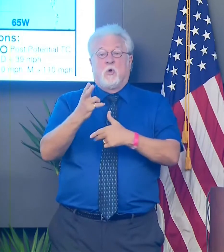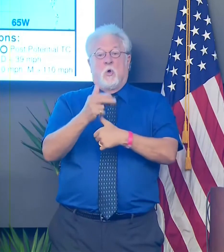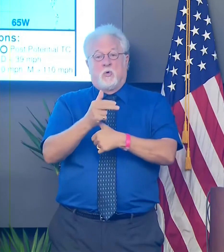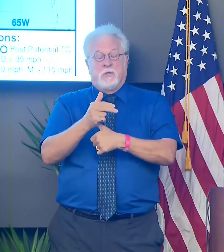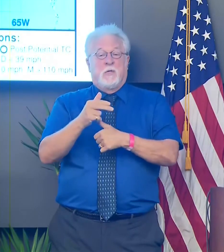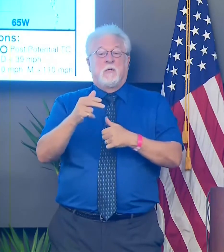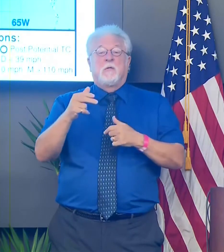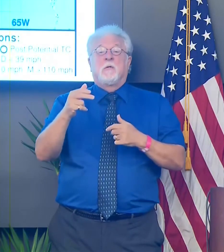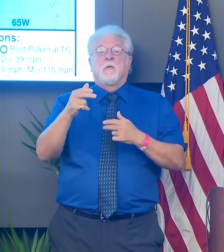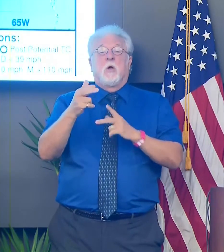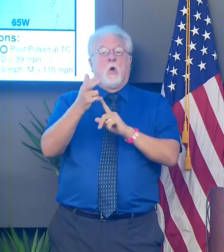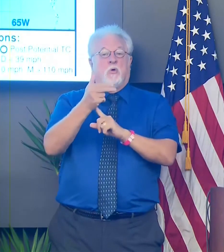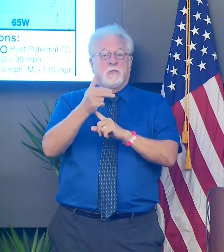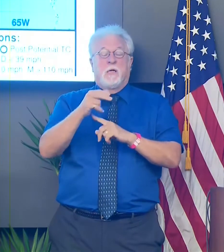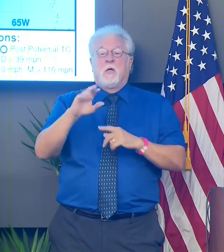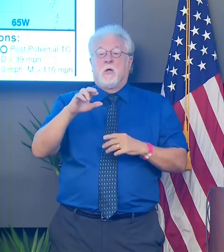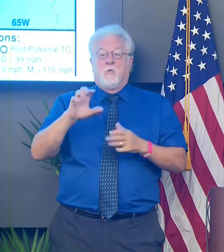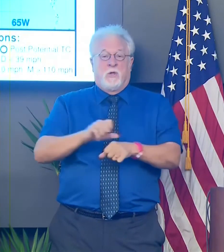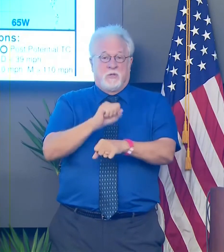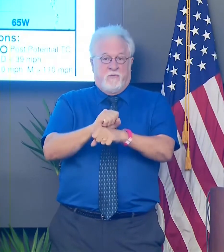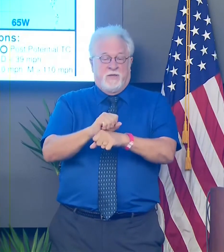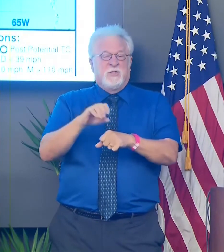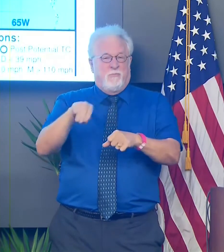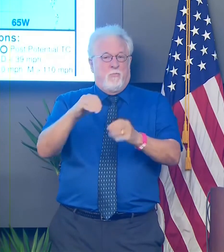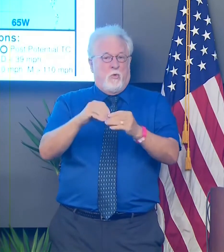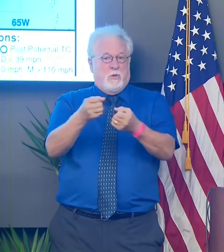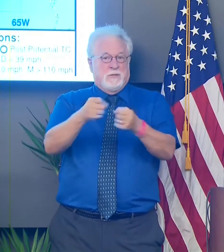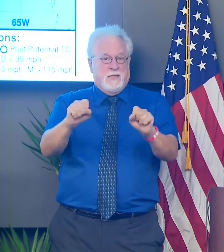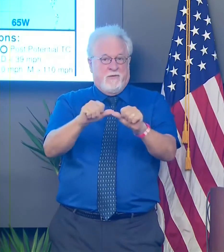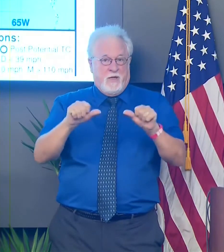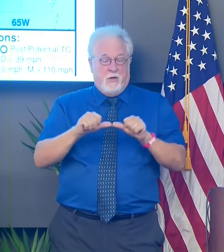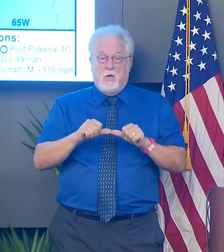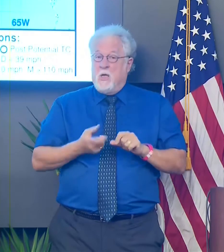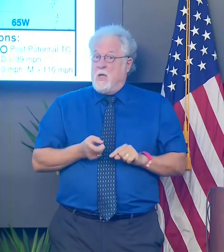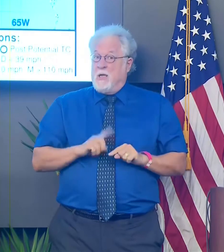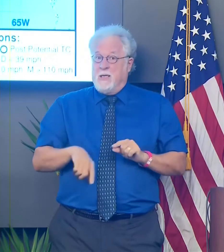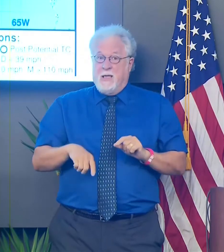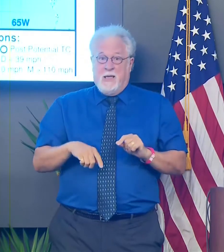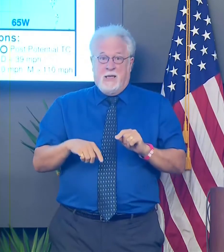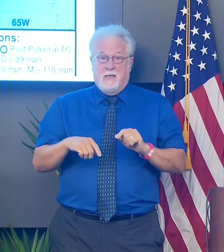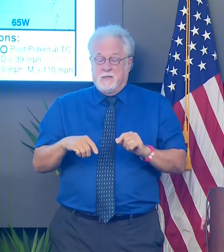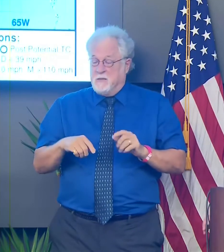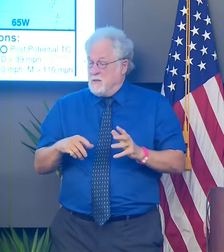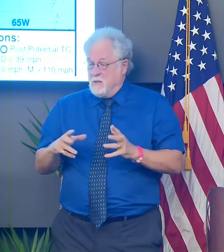GRAND ISLE FOR JEFFERSON PARISH. FOR THOSE WHO MUST EVACUATE, PLAN TO STAY WITH FAMILY OR